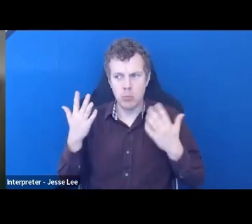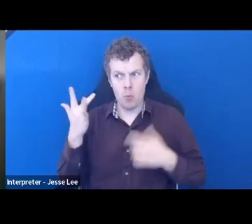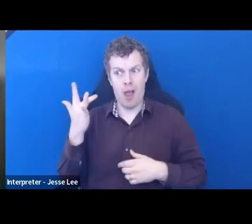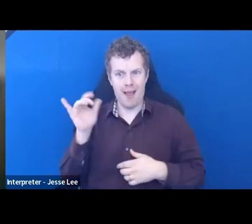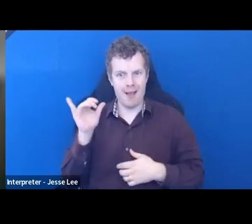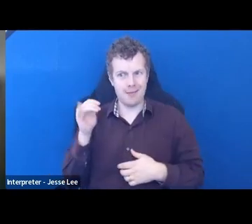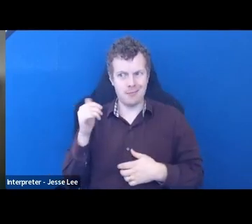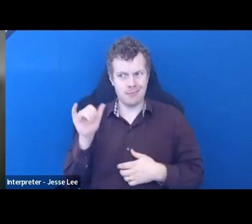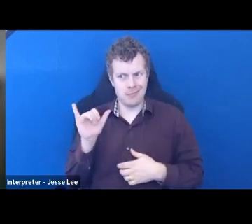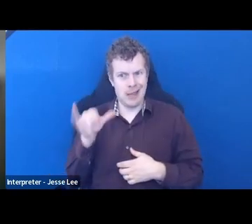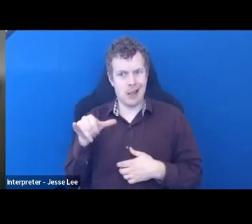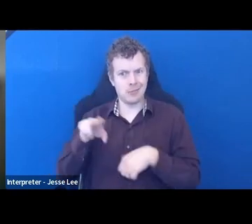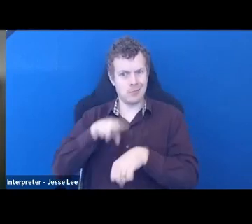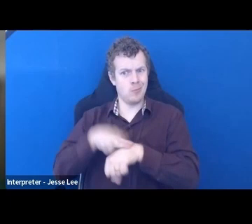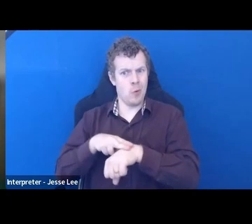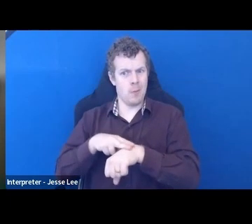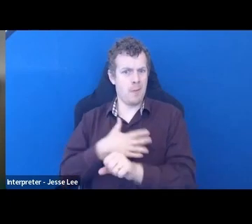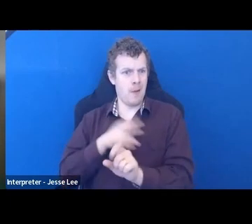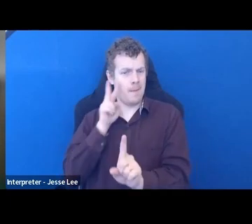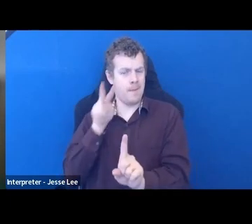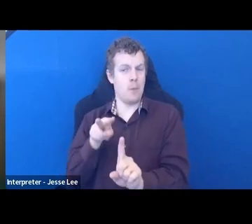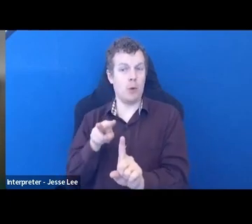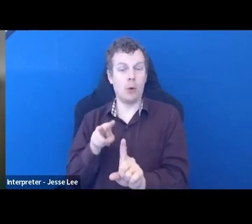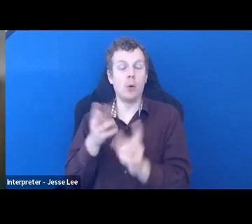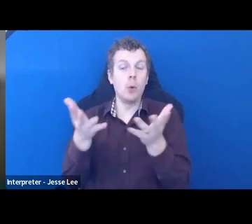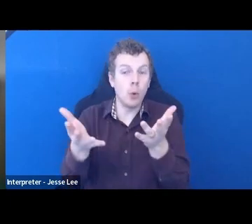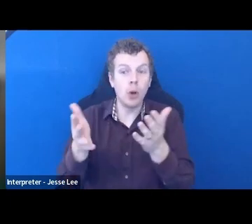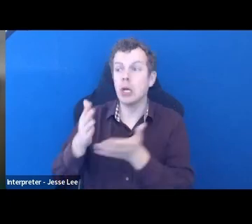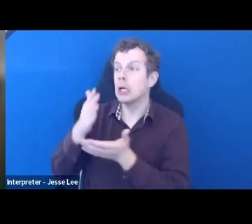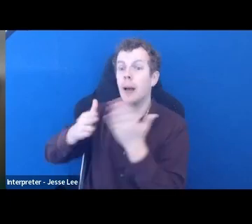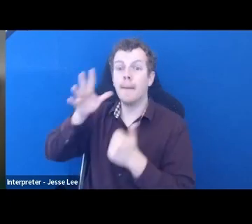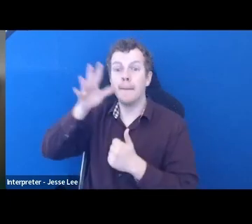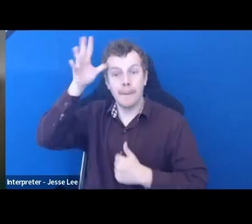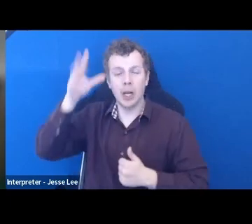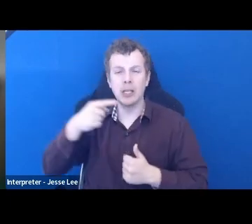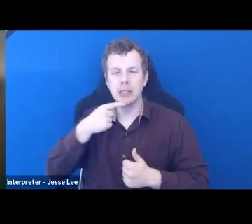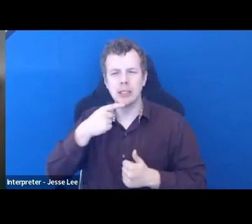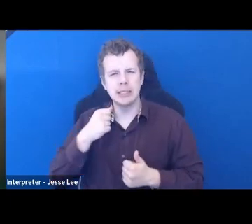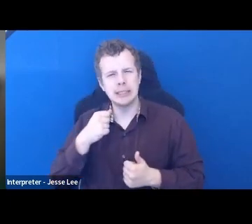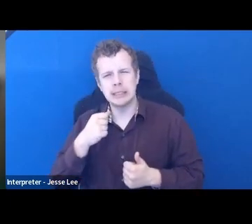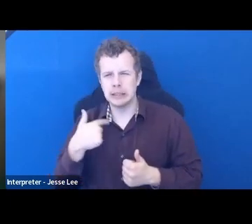It could also on the flip side mean I don't want to give my child an amplification device